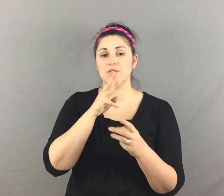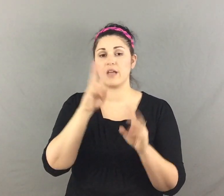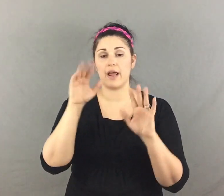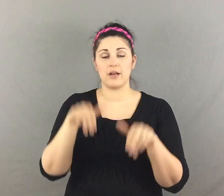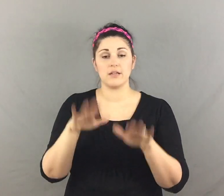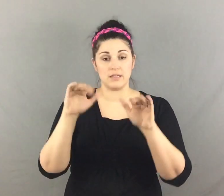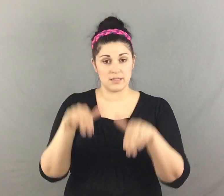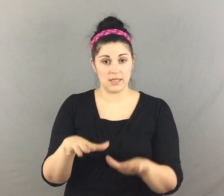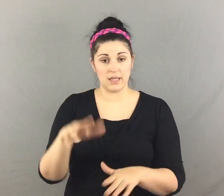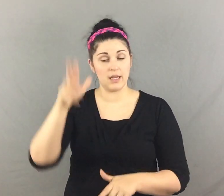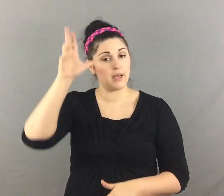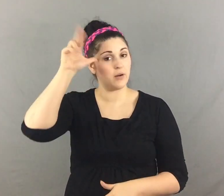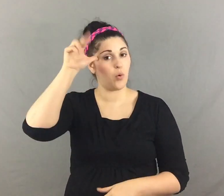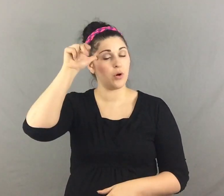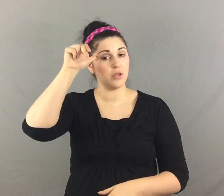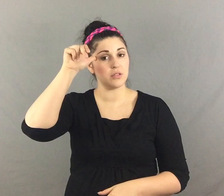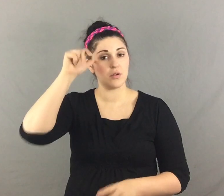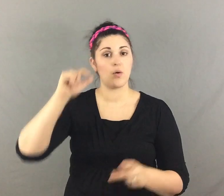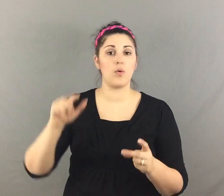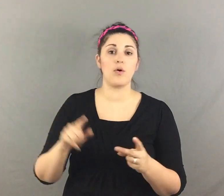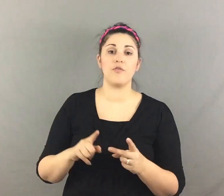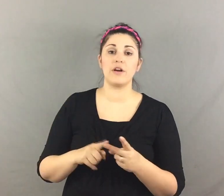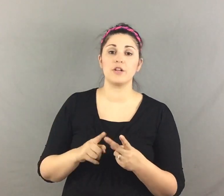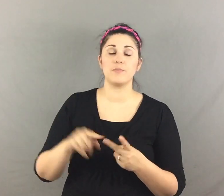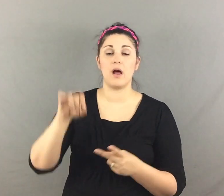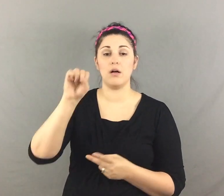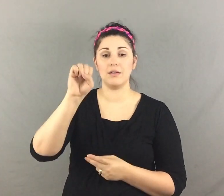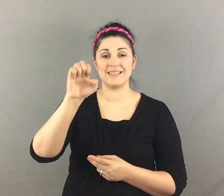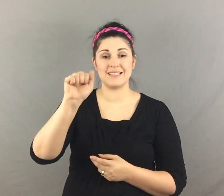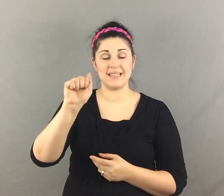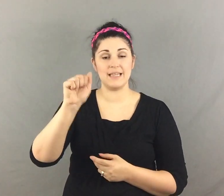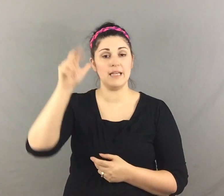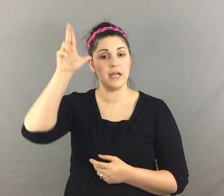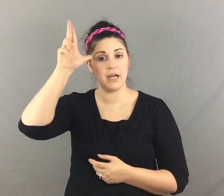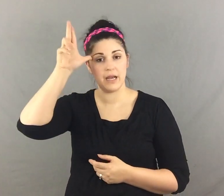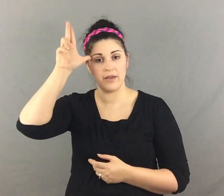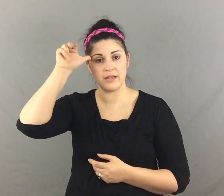So sign c and Horace or finger spell c and then signed horse and horse is your